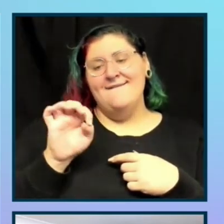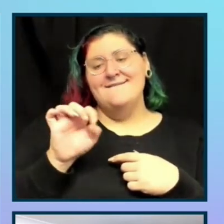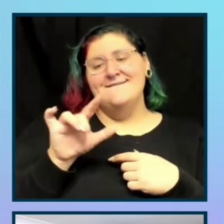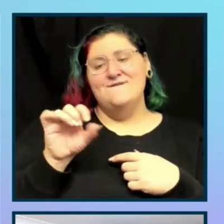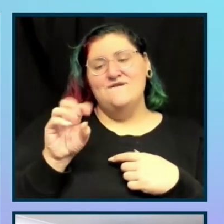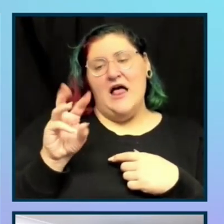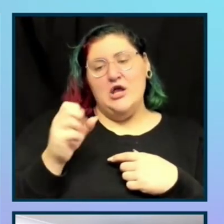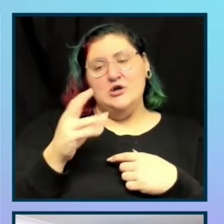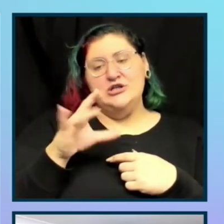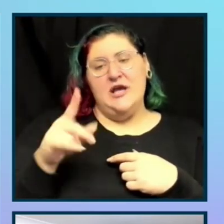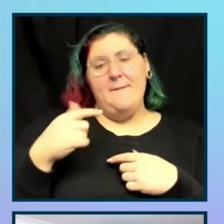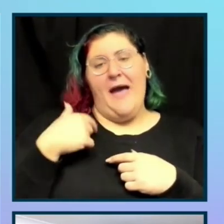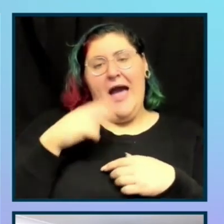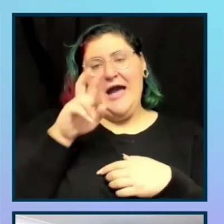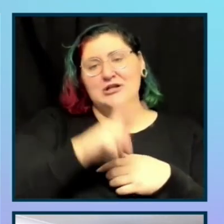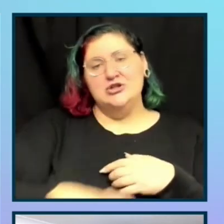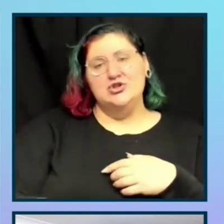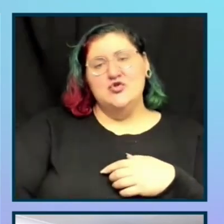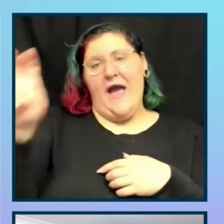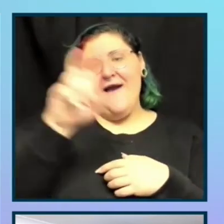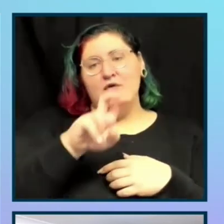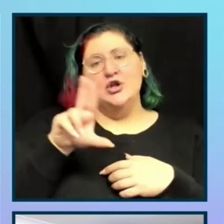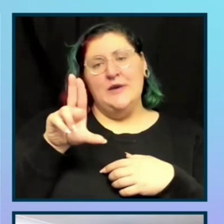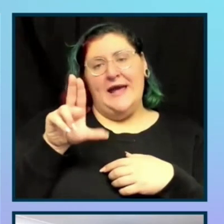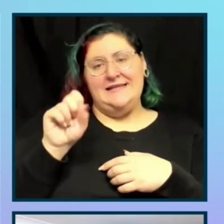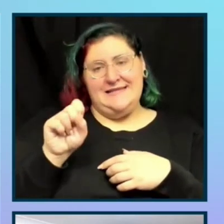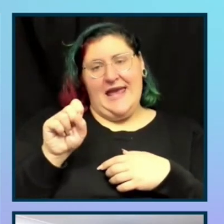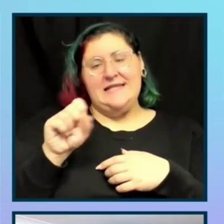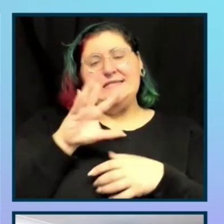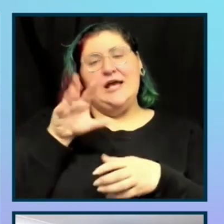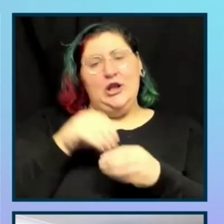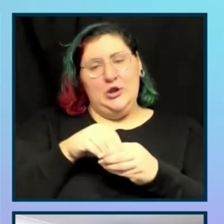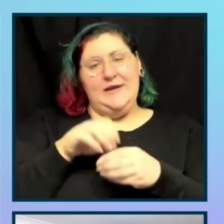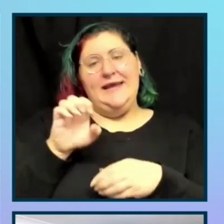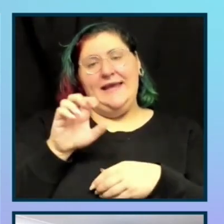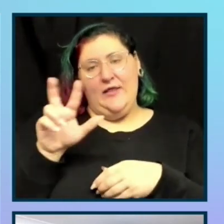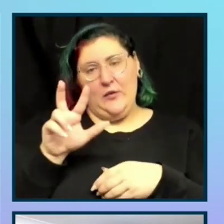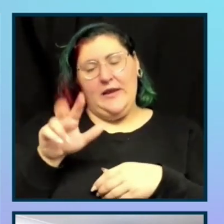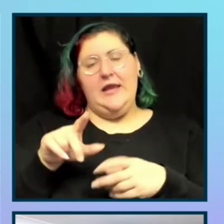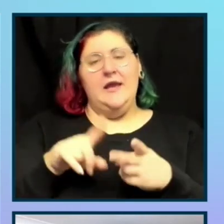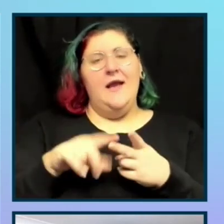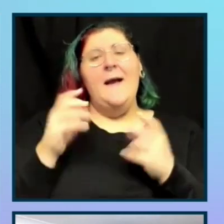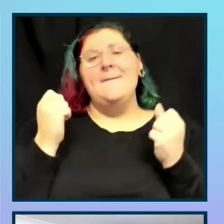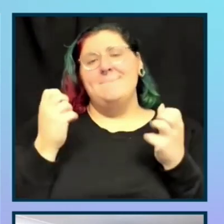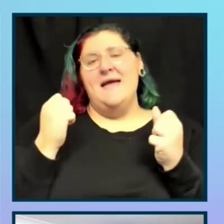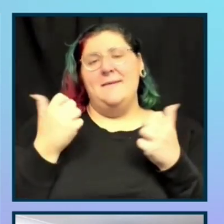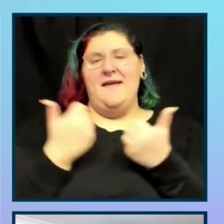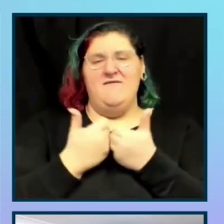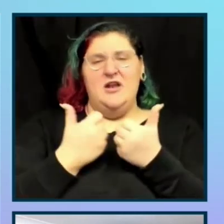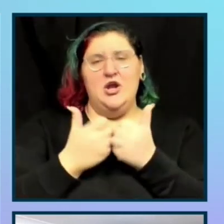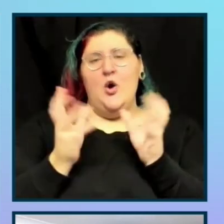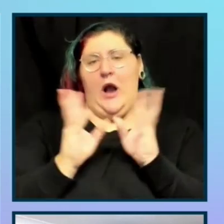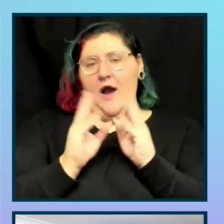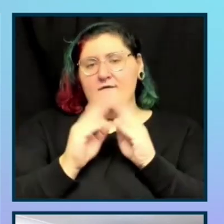for five weeks, including to E3, to Valve, to Nvidia in a bunch of the places as well, to Microsoft too.